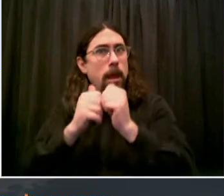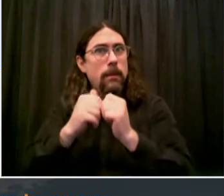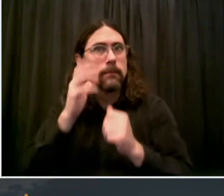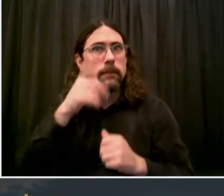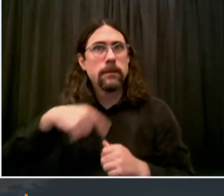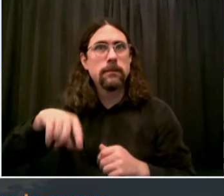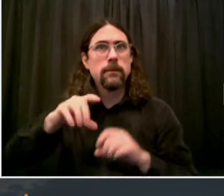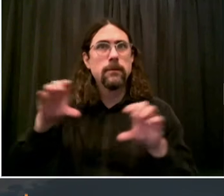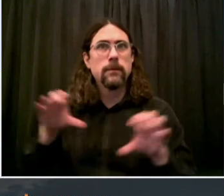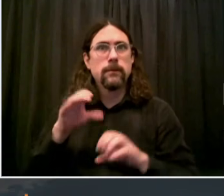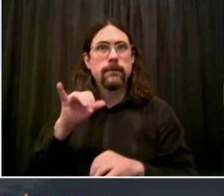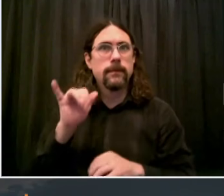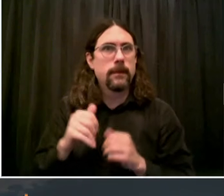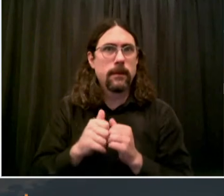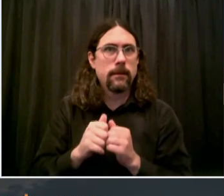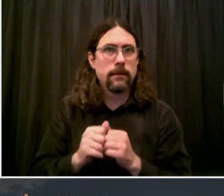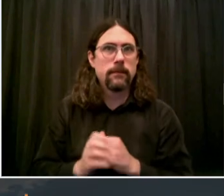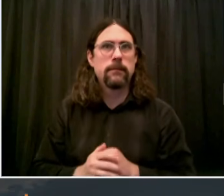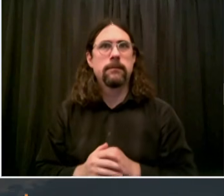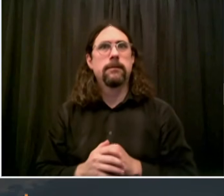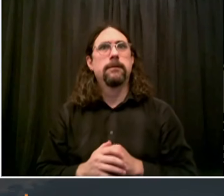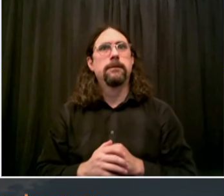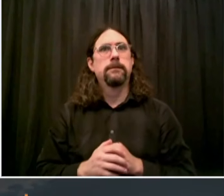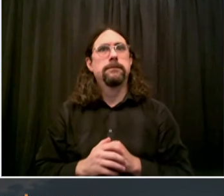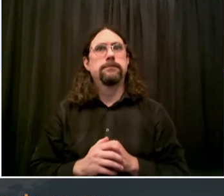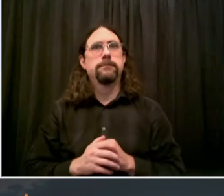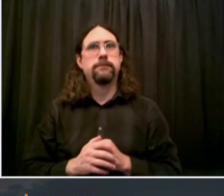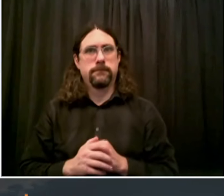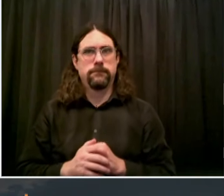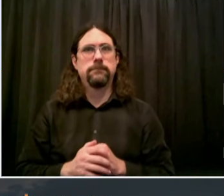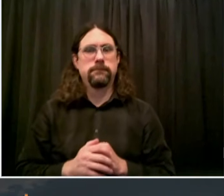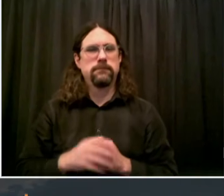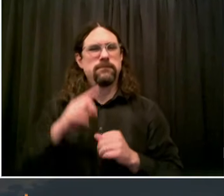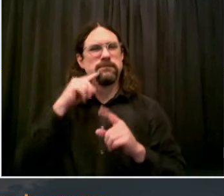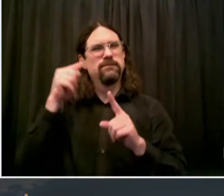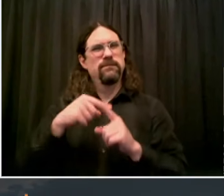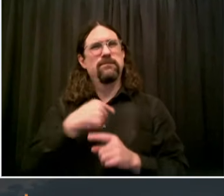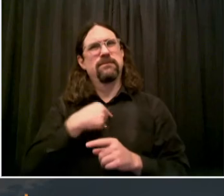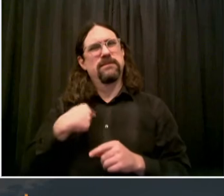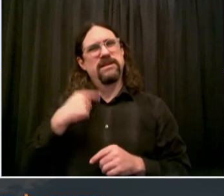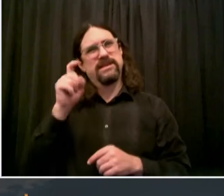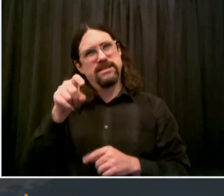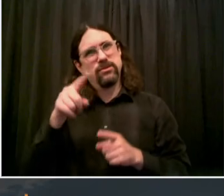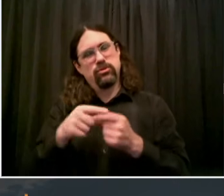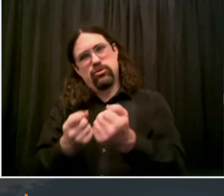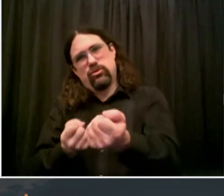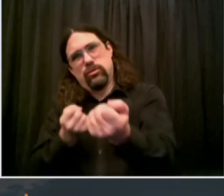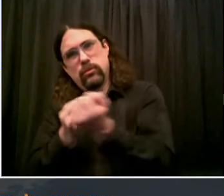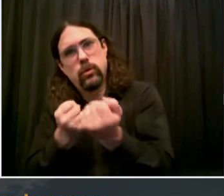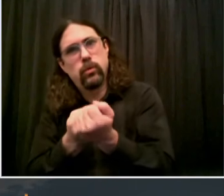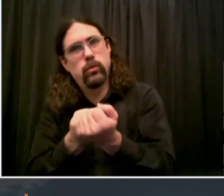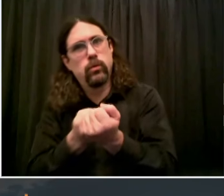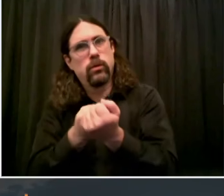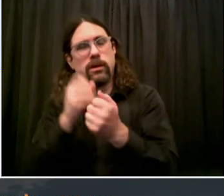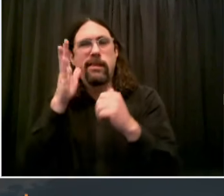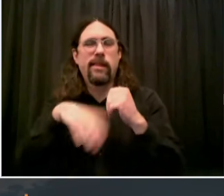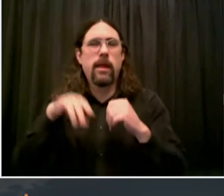YORKERS WHO NEED THAT FACILITATION, WHO NEED THAT SUPPORT TO GET TO A HOTEL AND GET ALL THE HELP THAT GOES